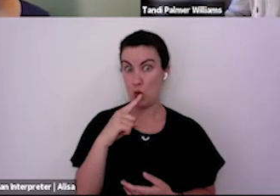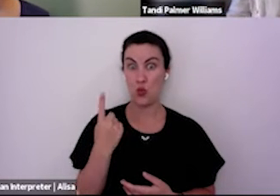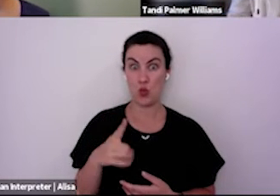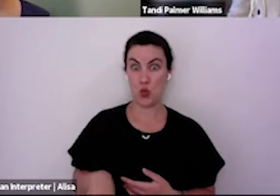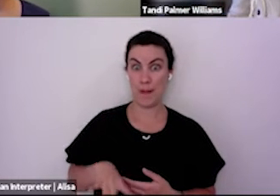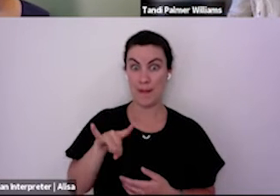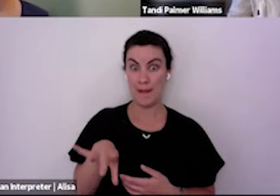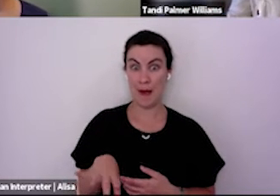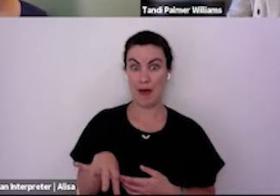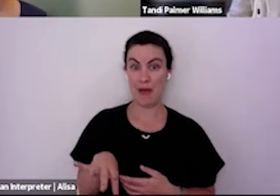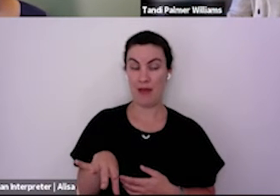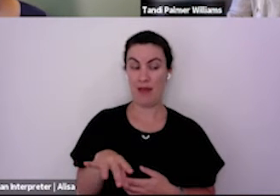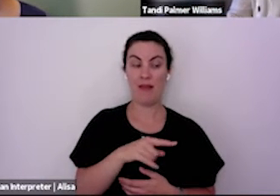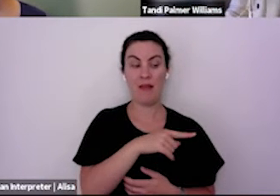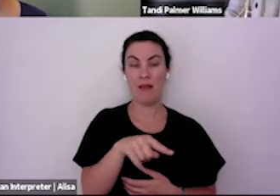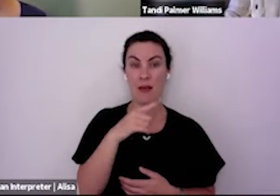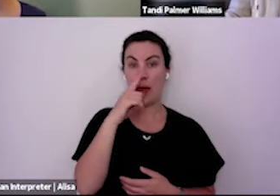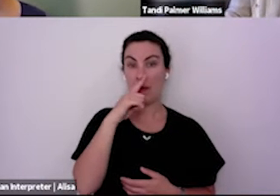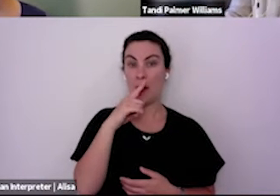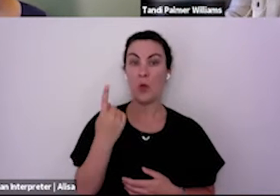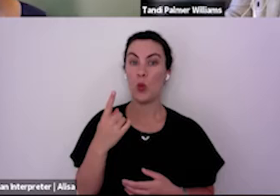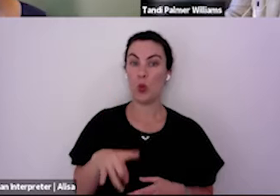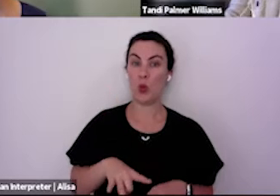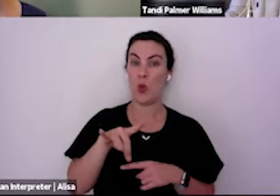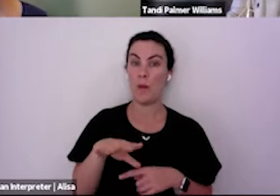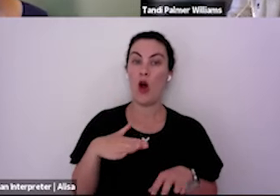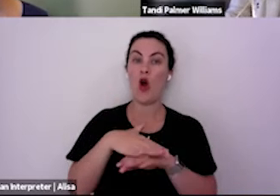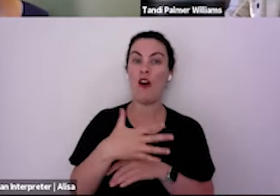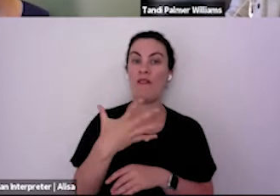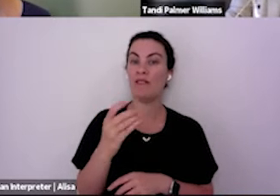who are spending over $50 has actually grown slightly.